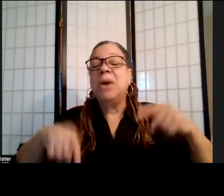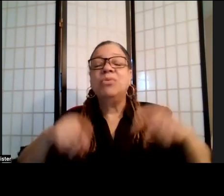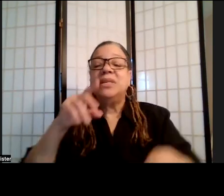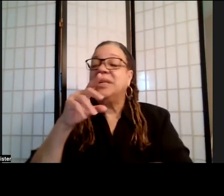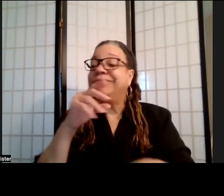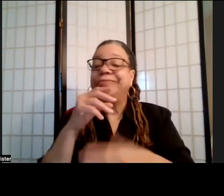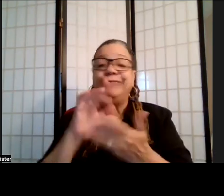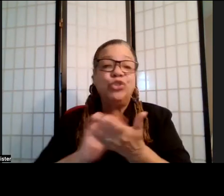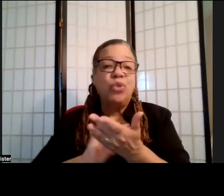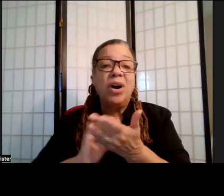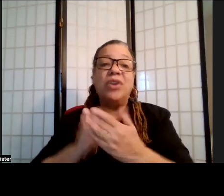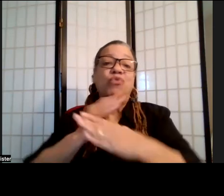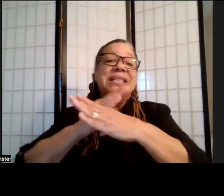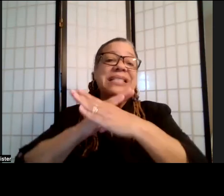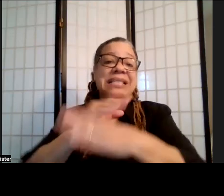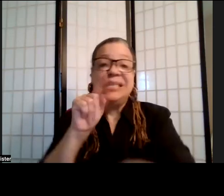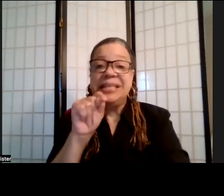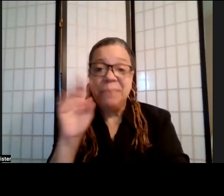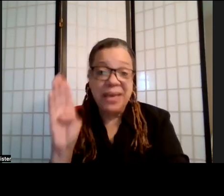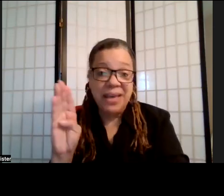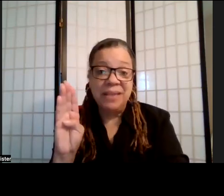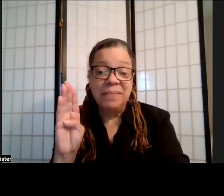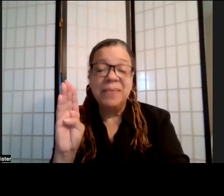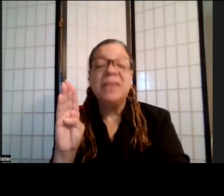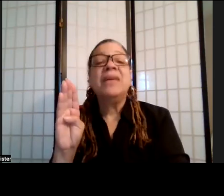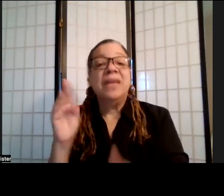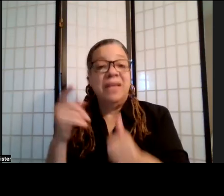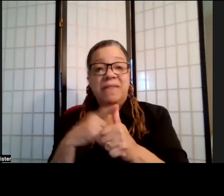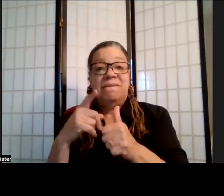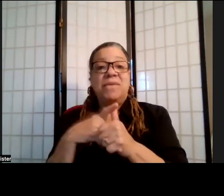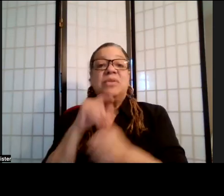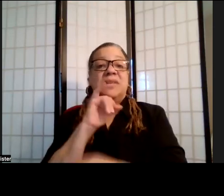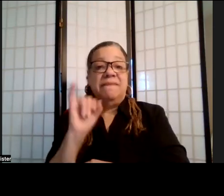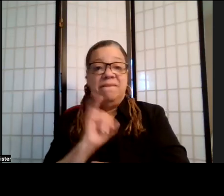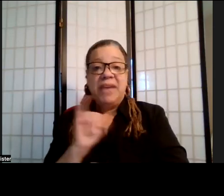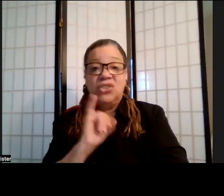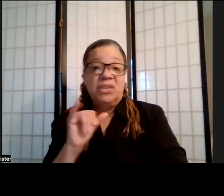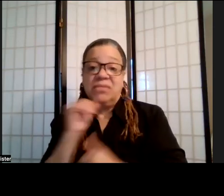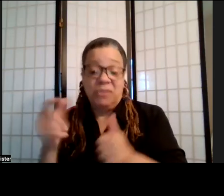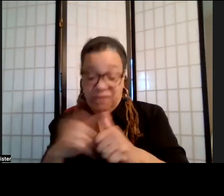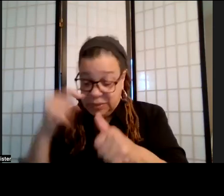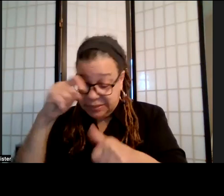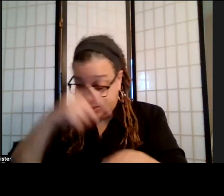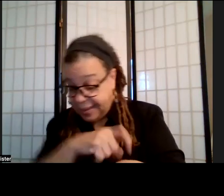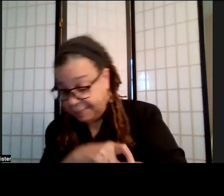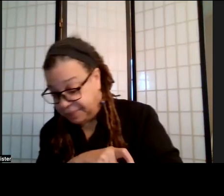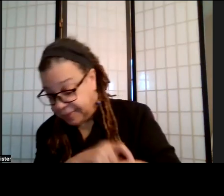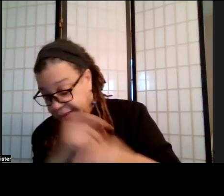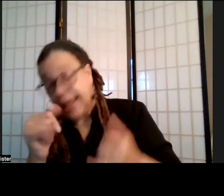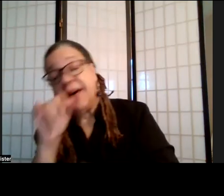MDRTB, or multi-drug resistant TB, refers to infections that no longer respond to the first line of drugs. The [most] famous are the two